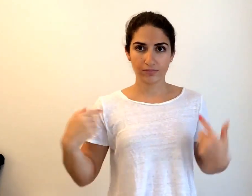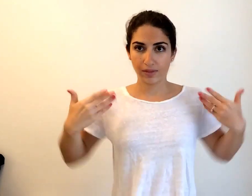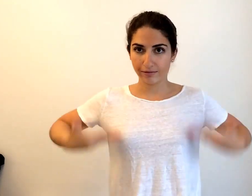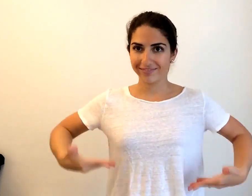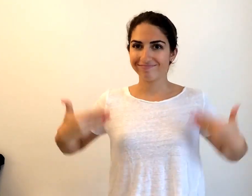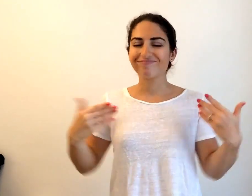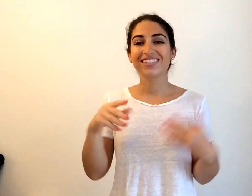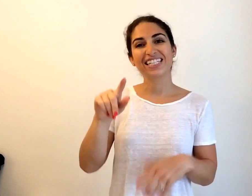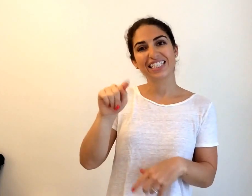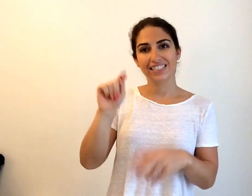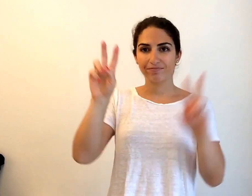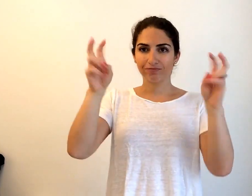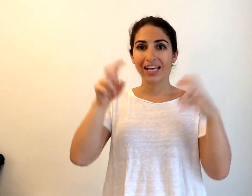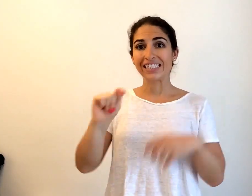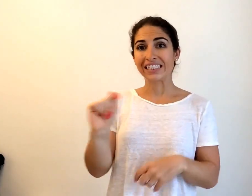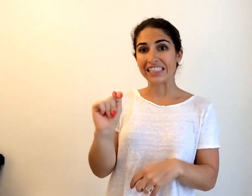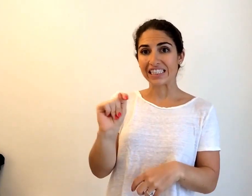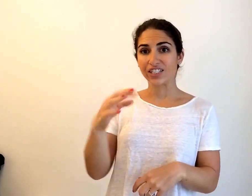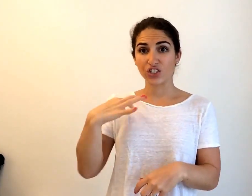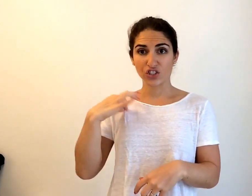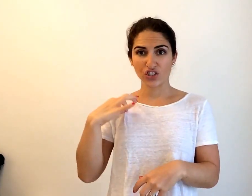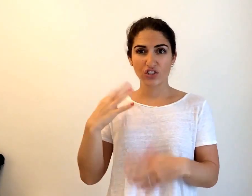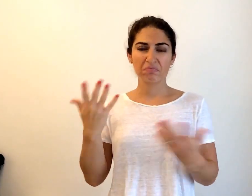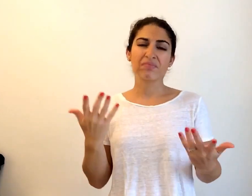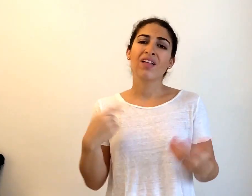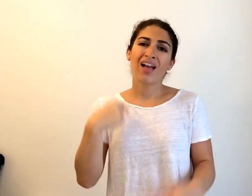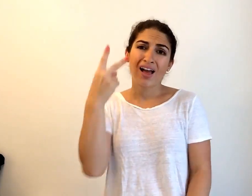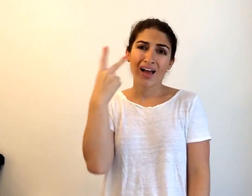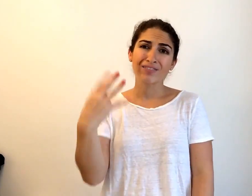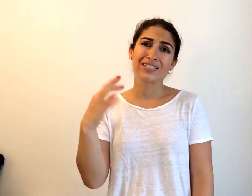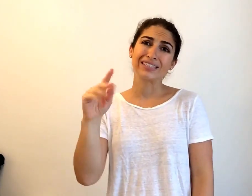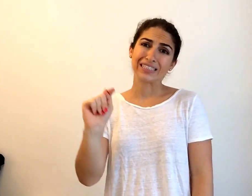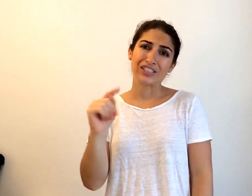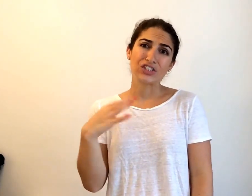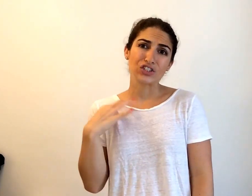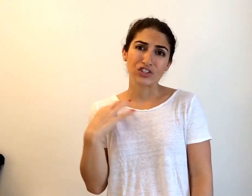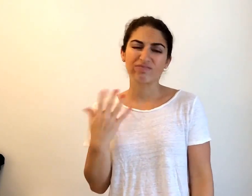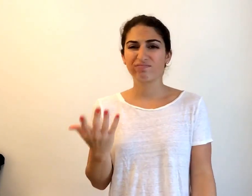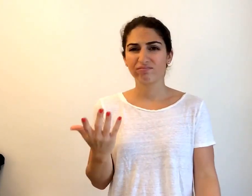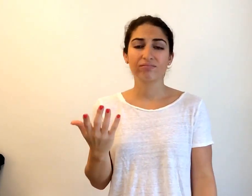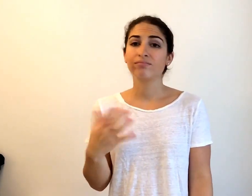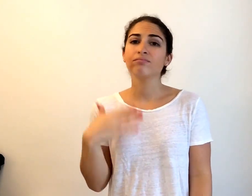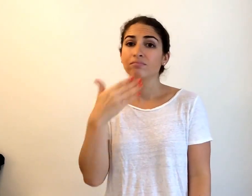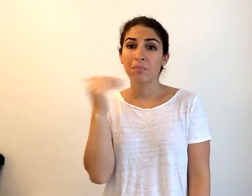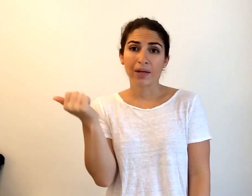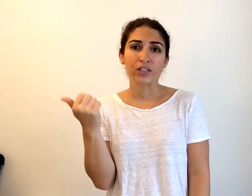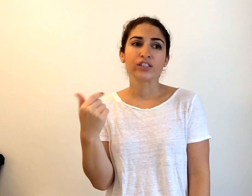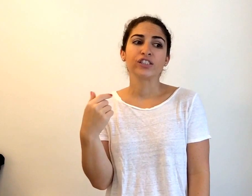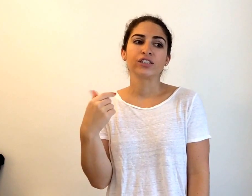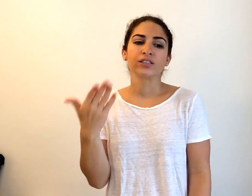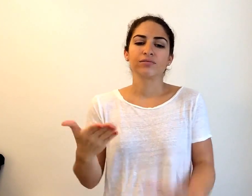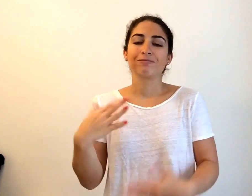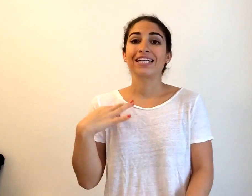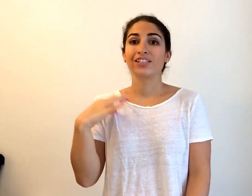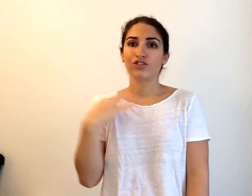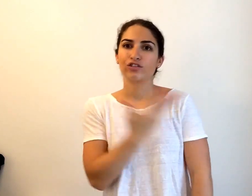like a "Tee" -- T-shirt. So I've seen it like "T-shirt", um.. you can also better describe it: